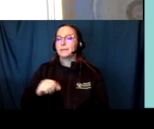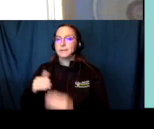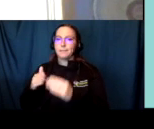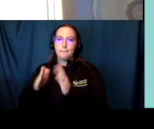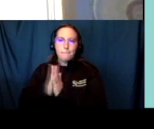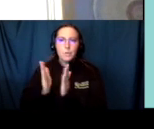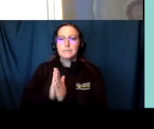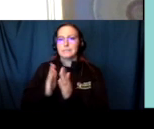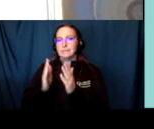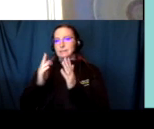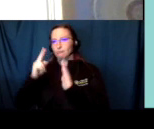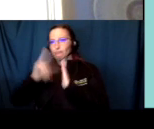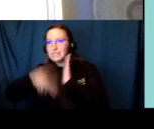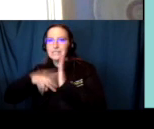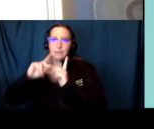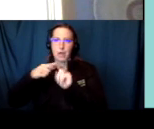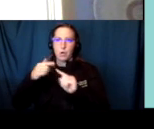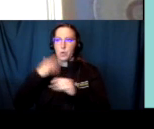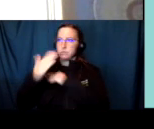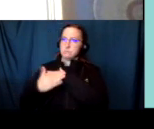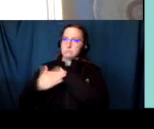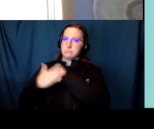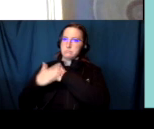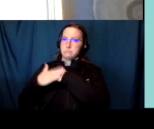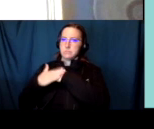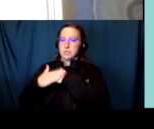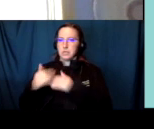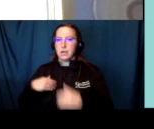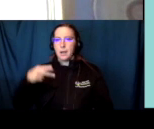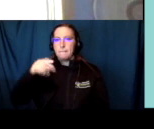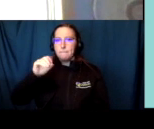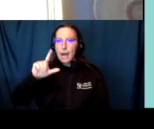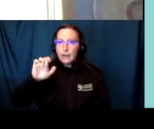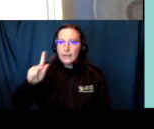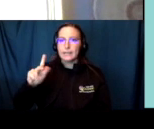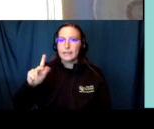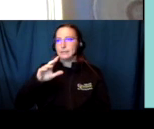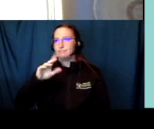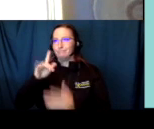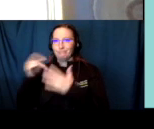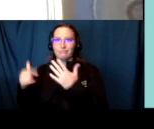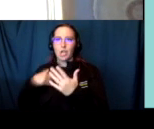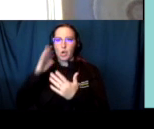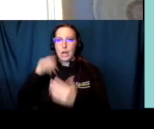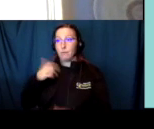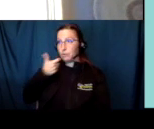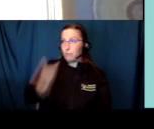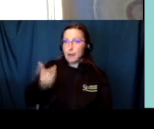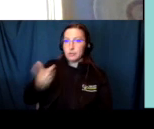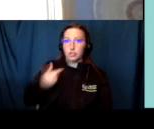and Warren Ester Brooks was one of them...and Doreen Pollock, I'm that old. I would have watched these things, and she would..